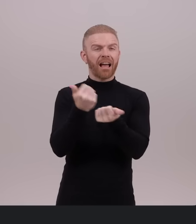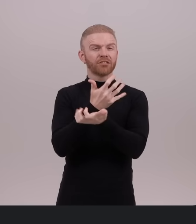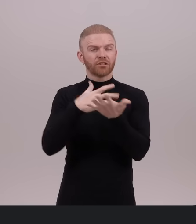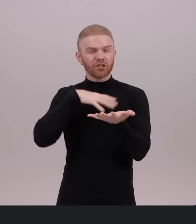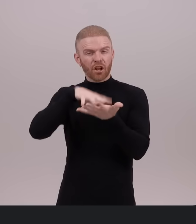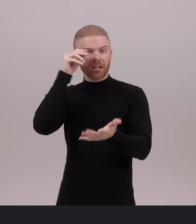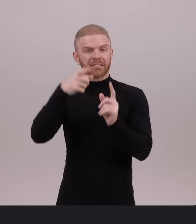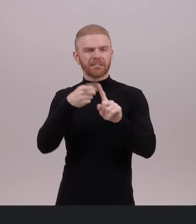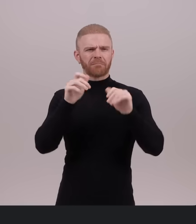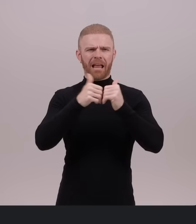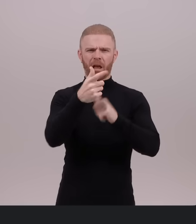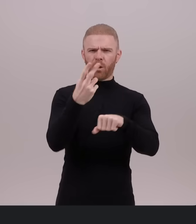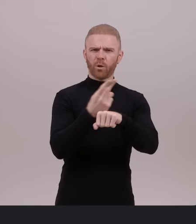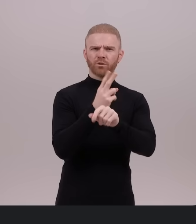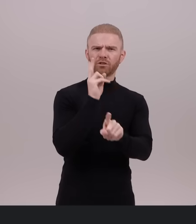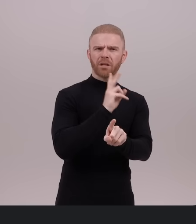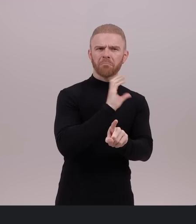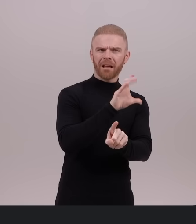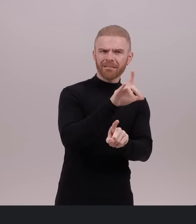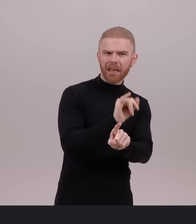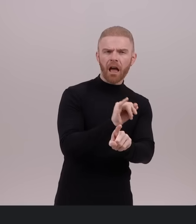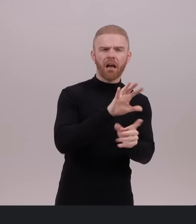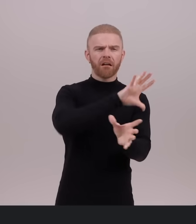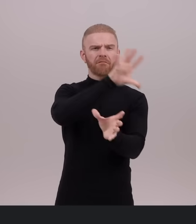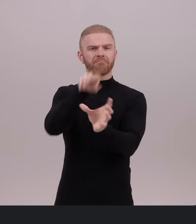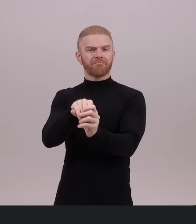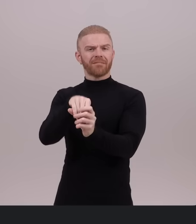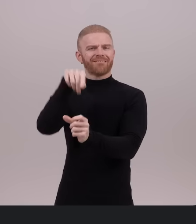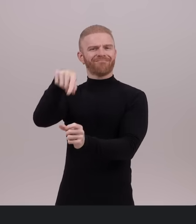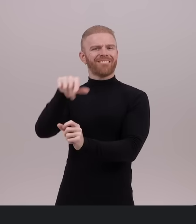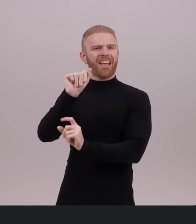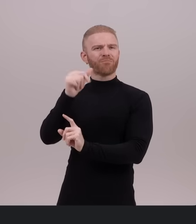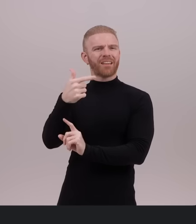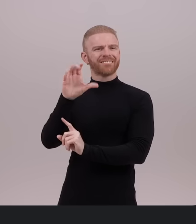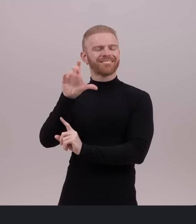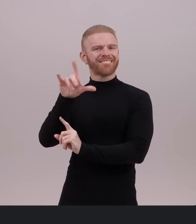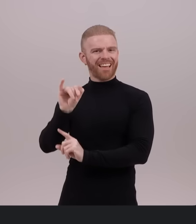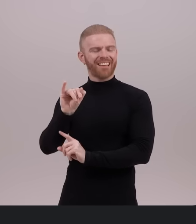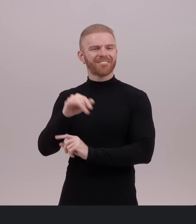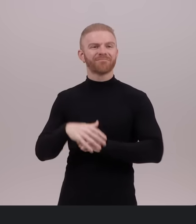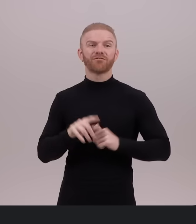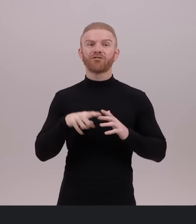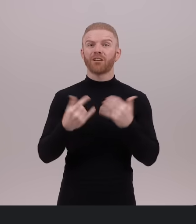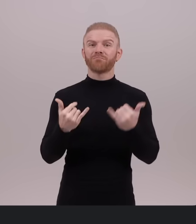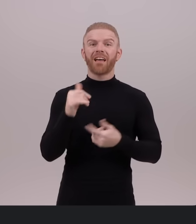and rolled those insights into the Antigravity CLI as well, so starting today, the Antigravity CLI